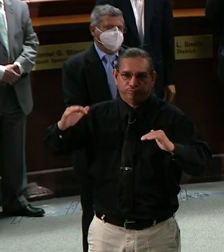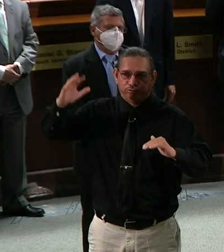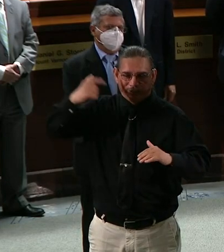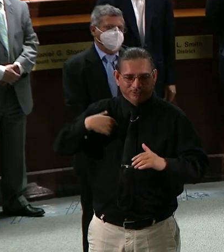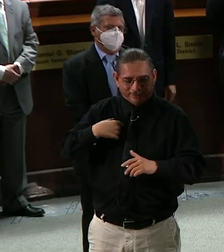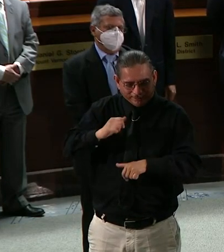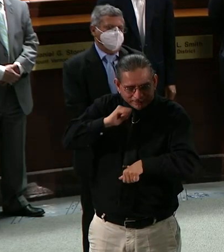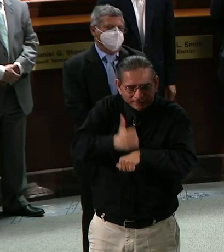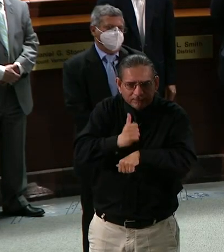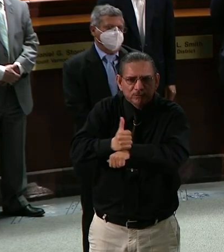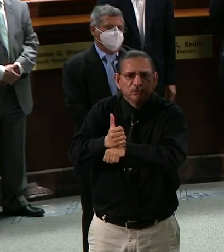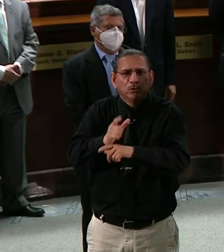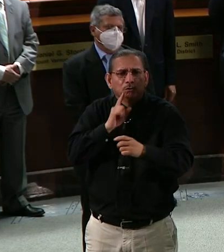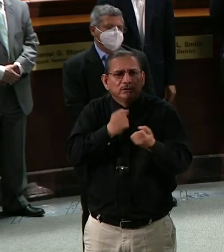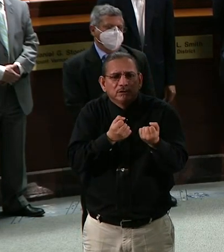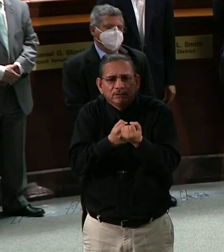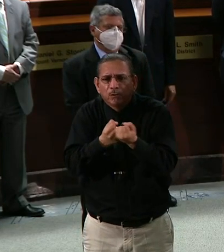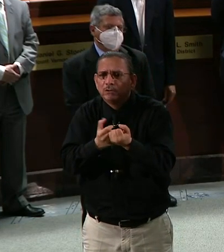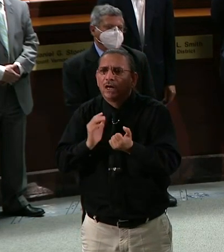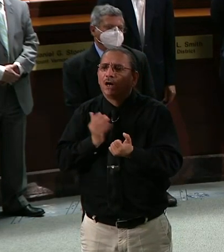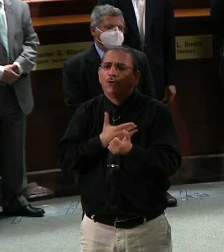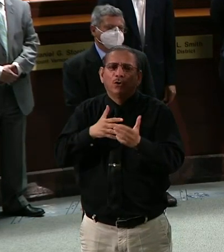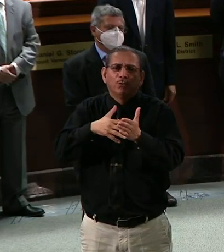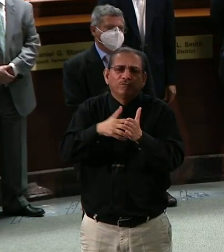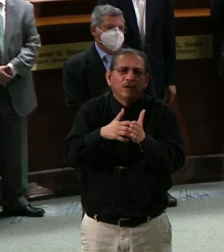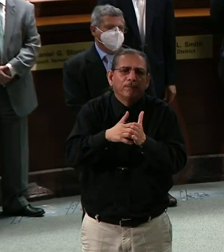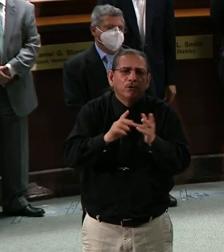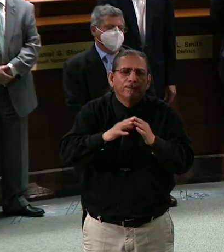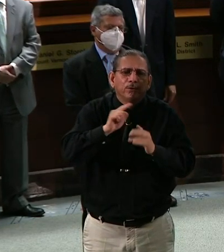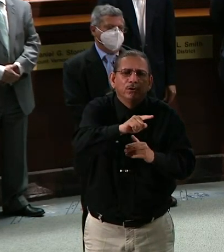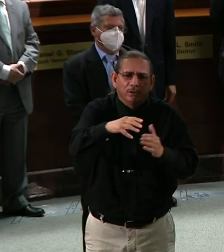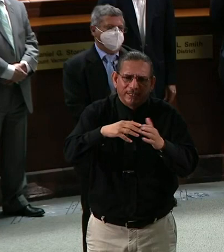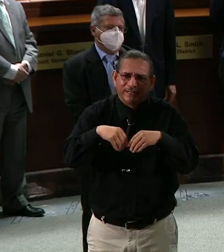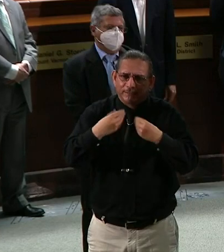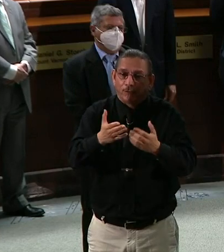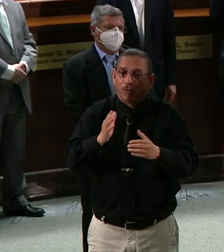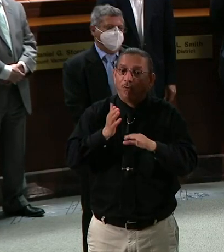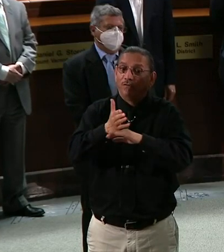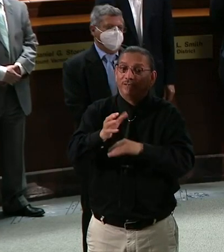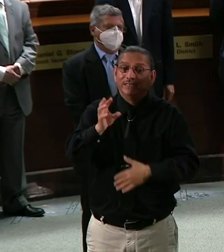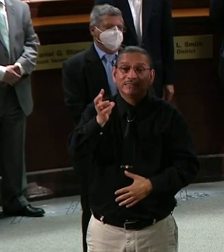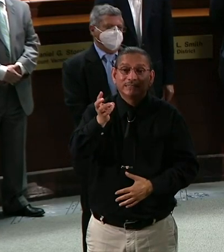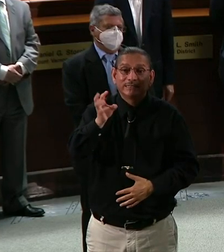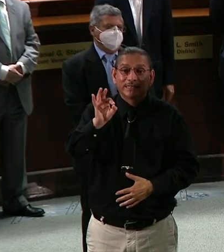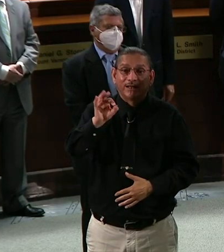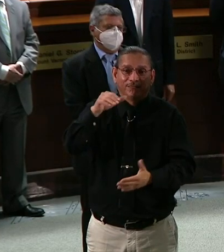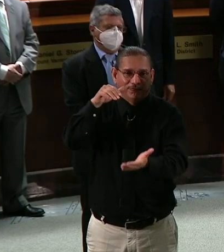BEGINNING WE'VE BEEN PUTTING IN PLACE PROPER SUPPORTS FOR OUR MOST VULNERABLE COMMUNITY.